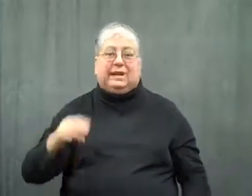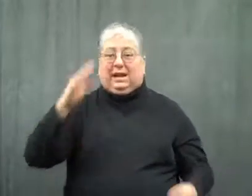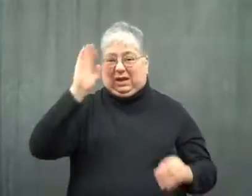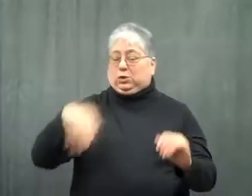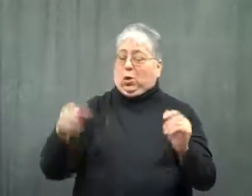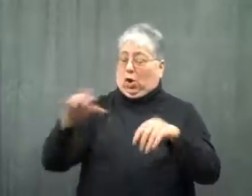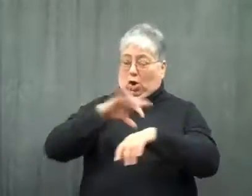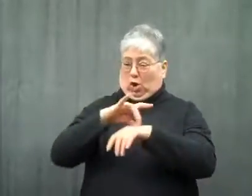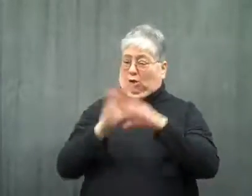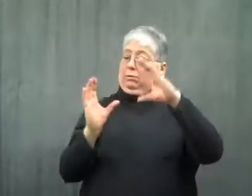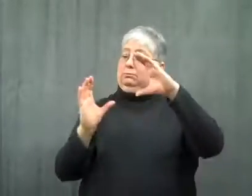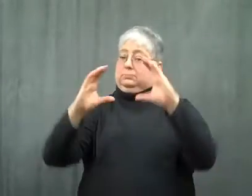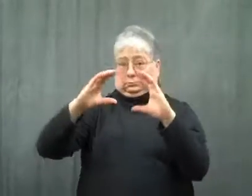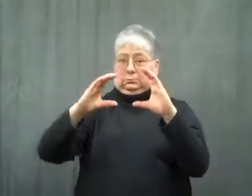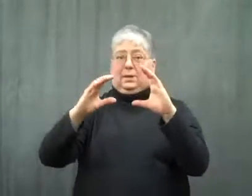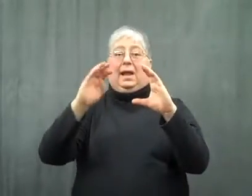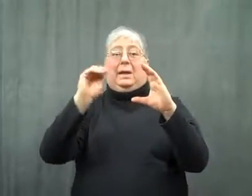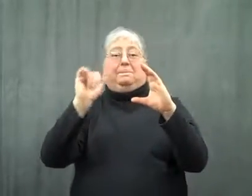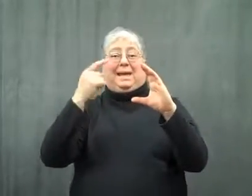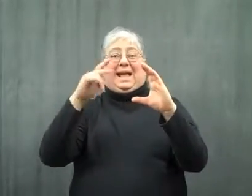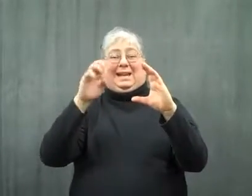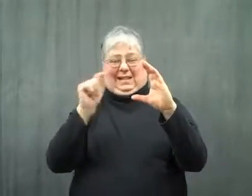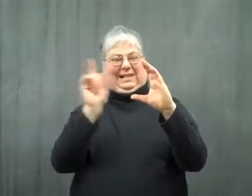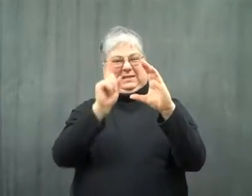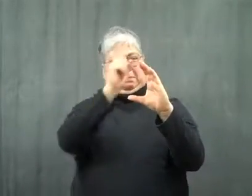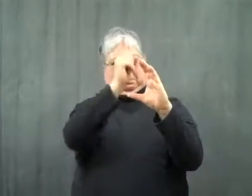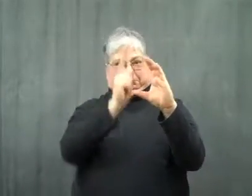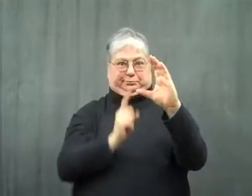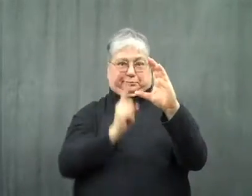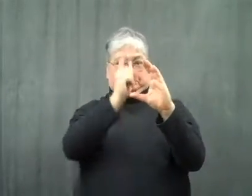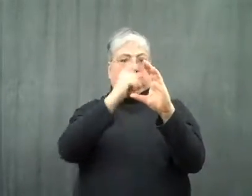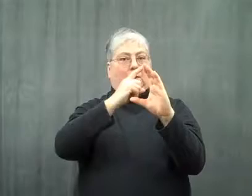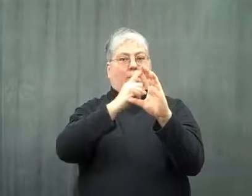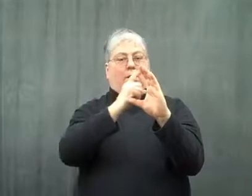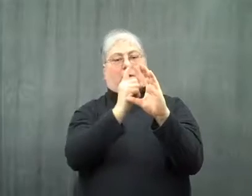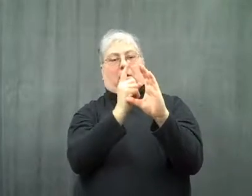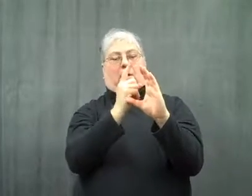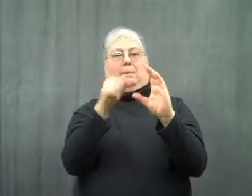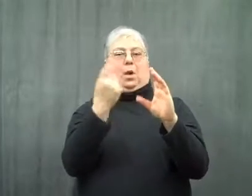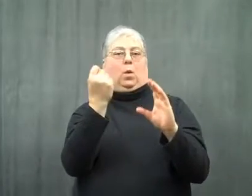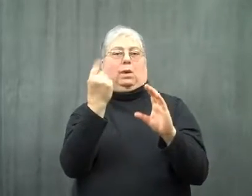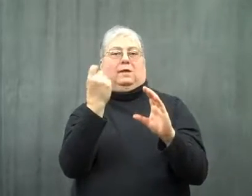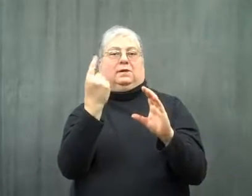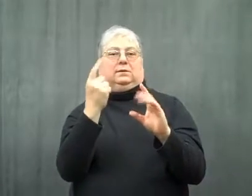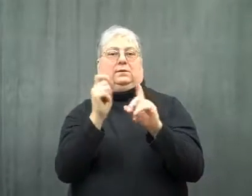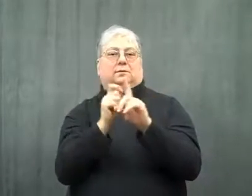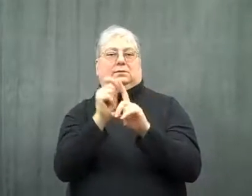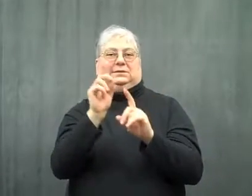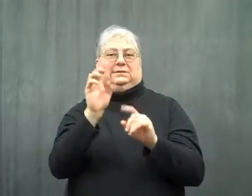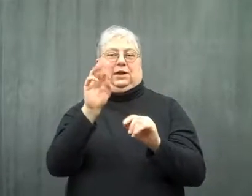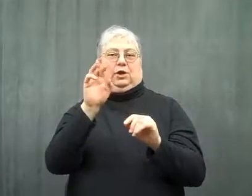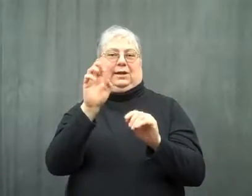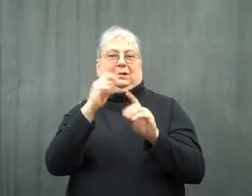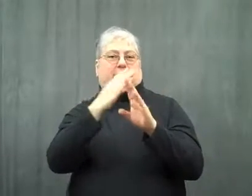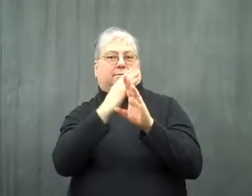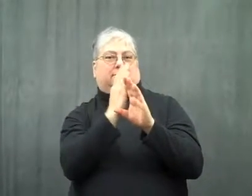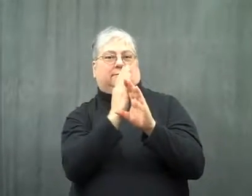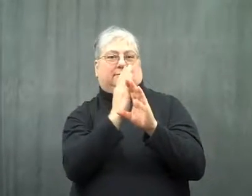The magnetic field is like a bar inside the earth, tilted about 11 degrees from the axis.